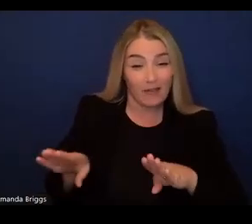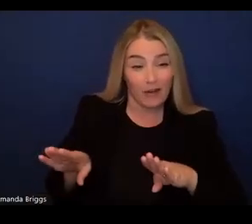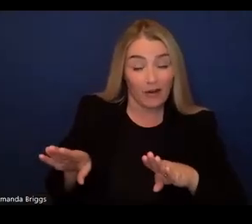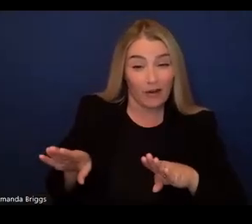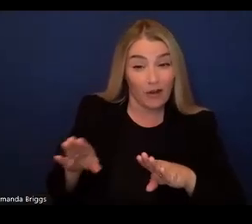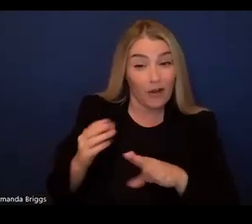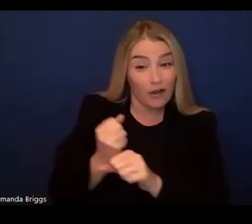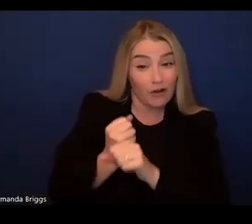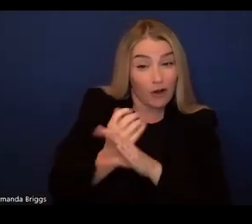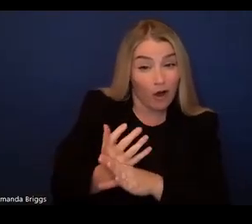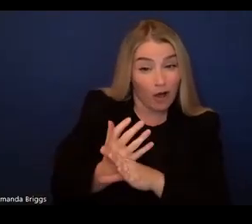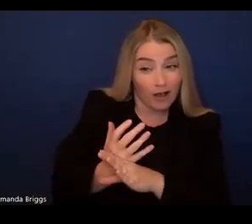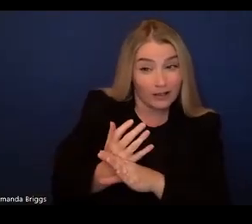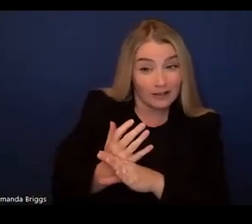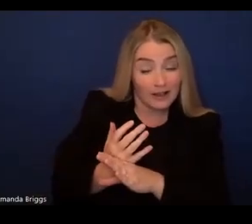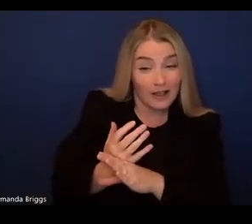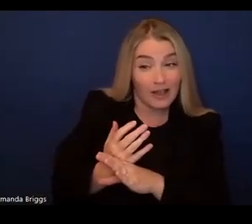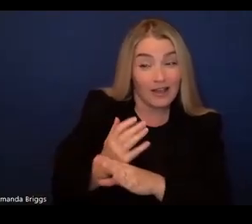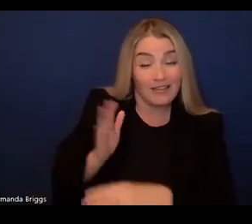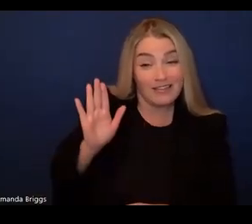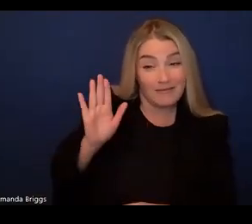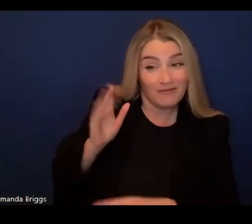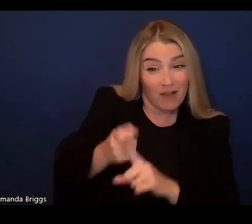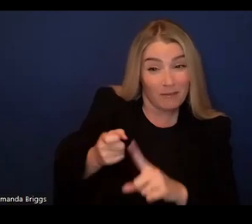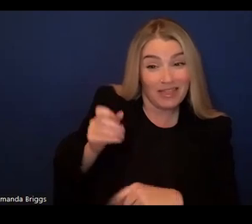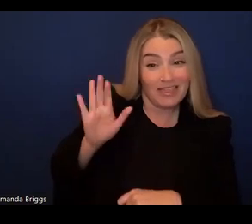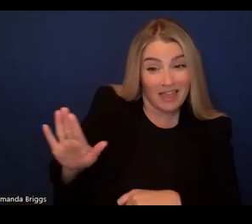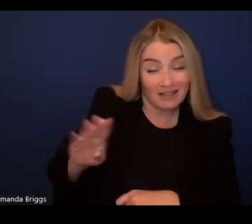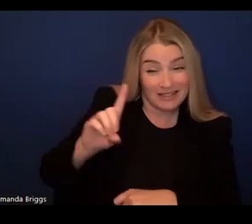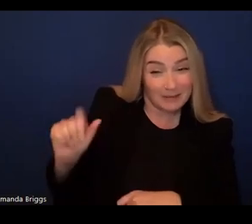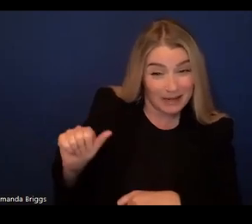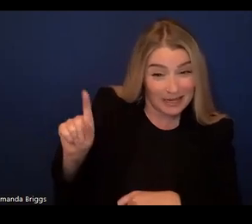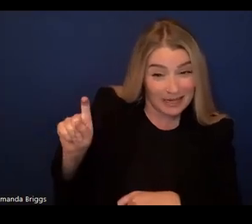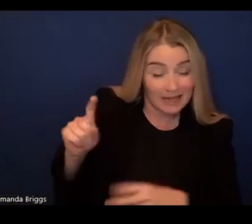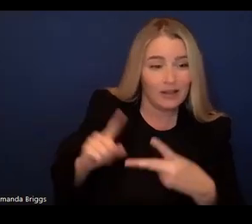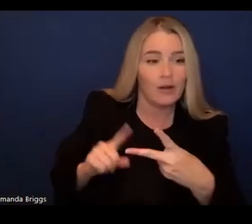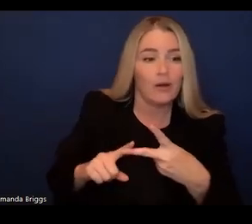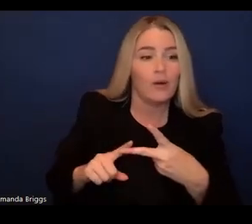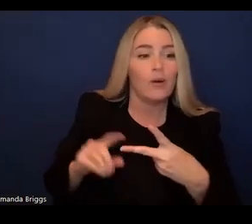by the student's disability. And two was the behavior caused by the school's failure